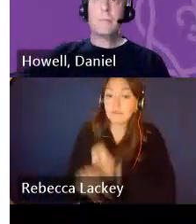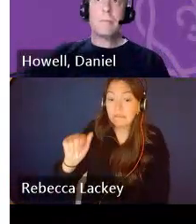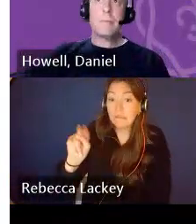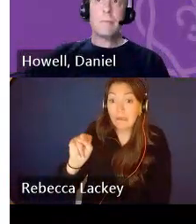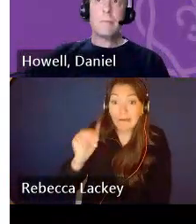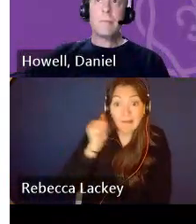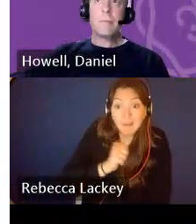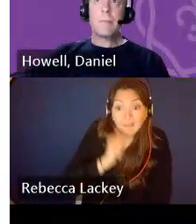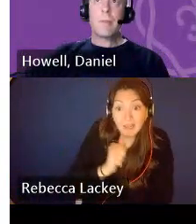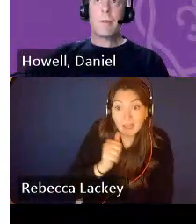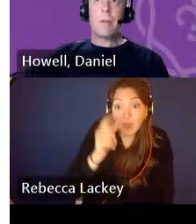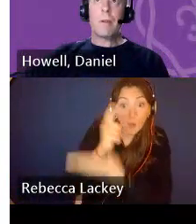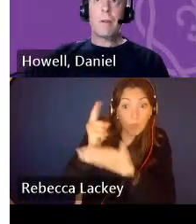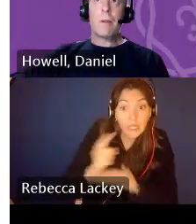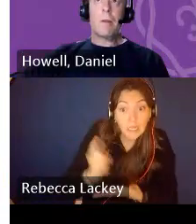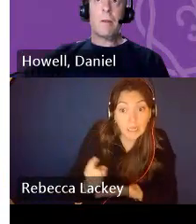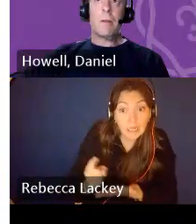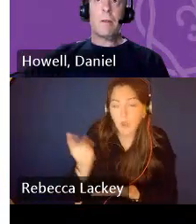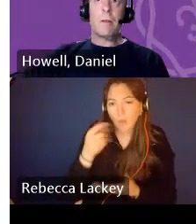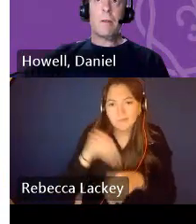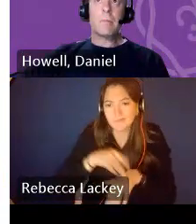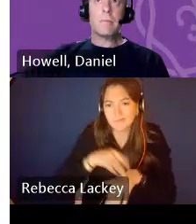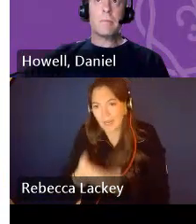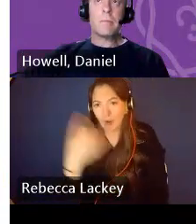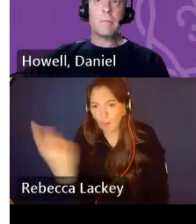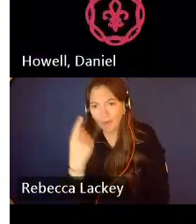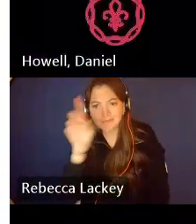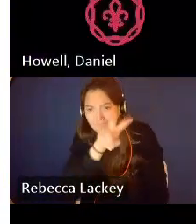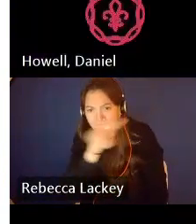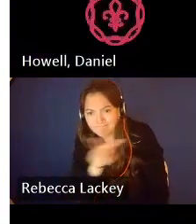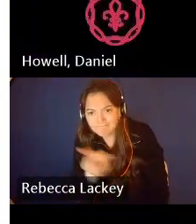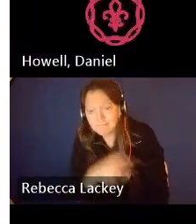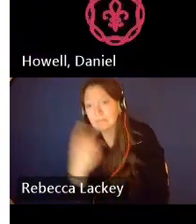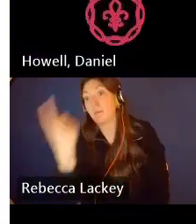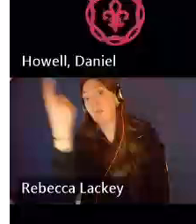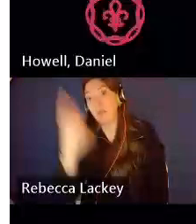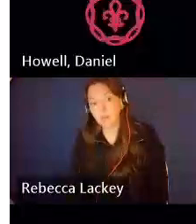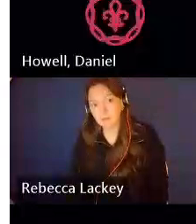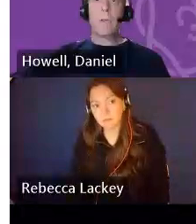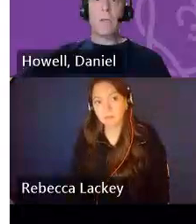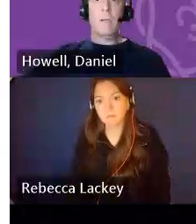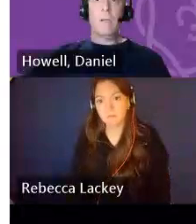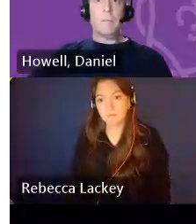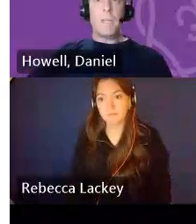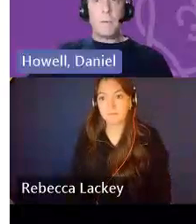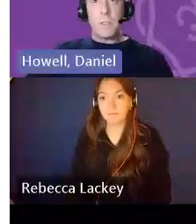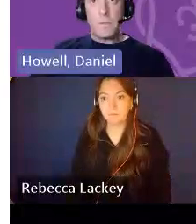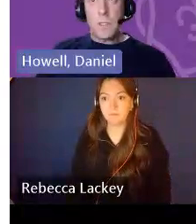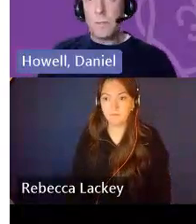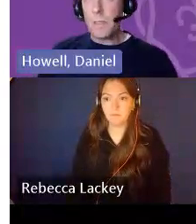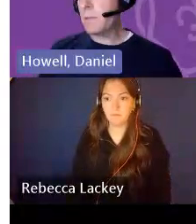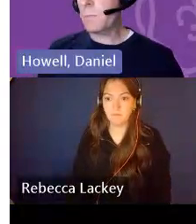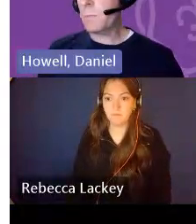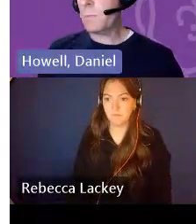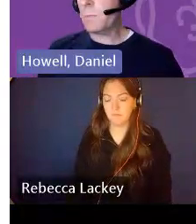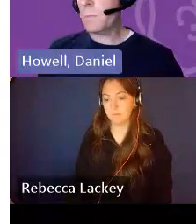weekly? We're always out in the field inspecting somewhere. Yeah, we we inspect this bridge on